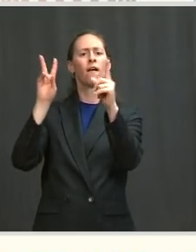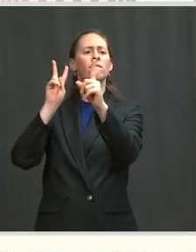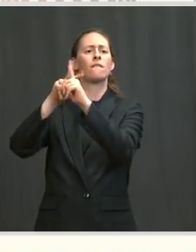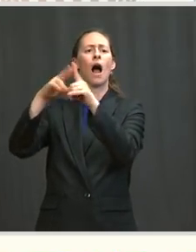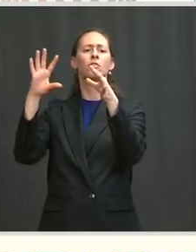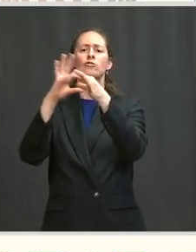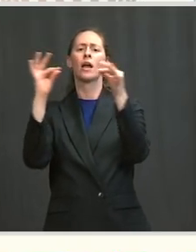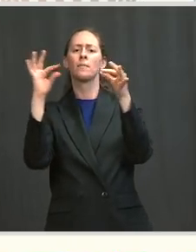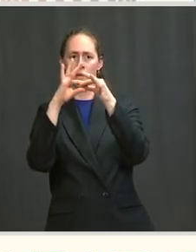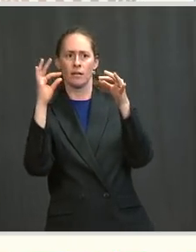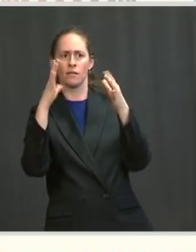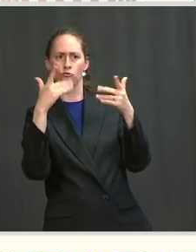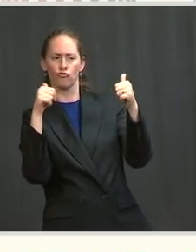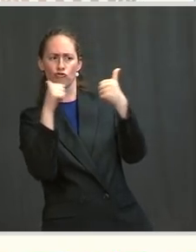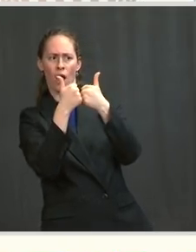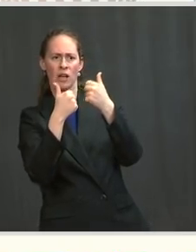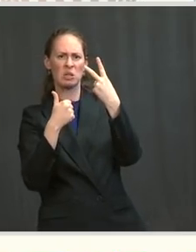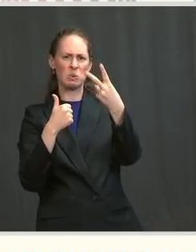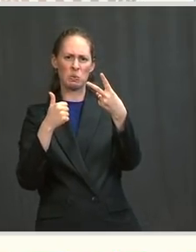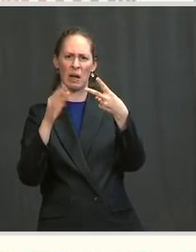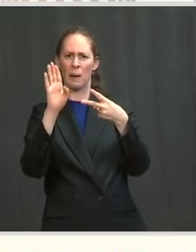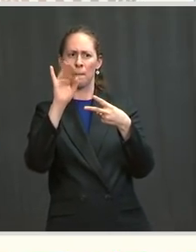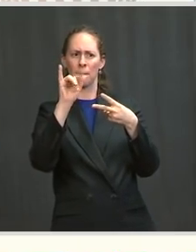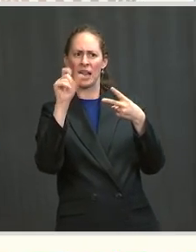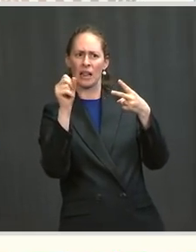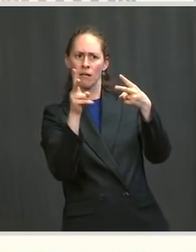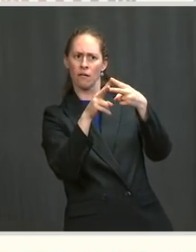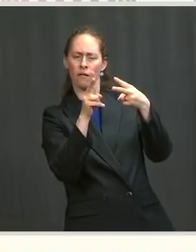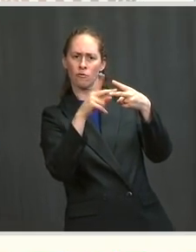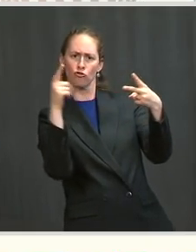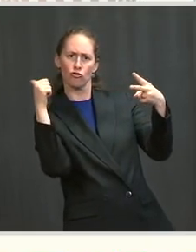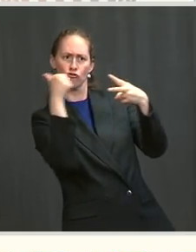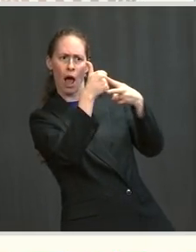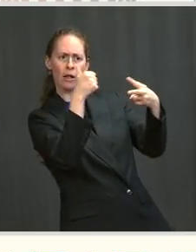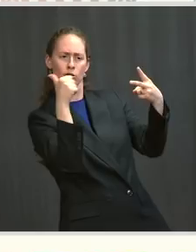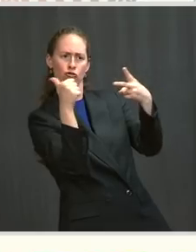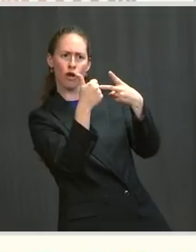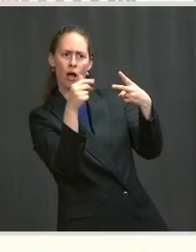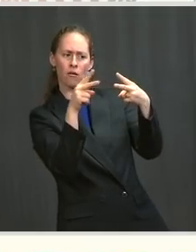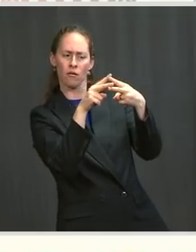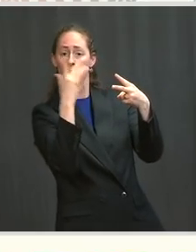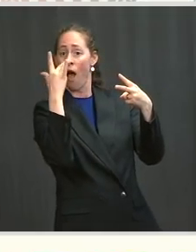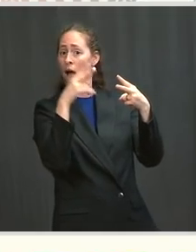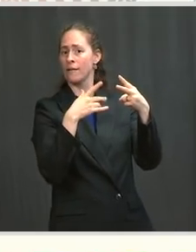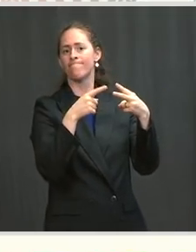those bills that got passed -- explaining why they're so unconstitutional. So, we have to work.